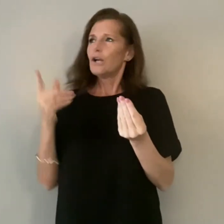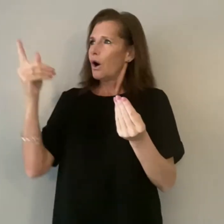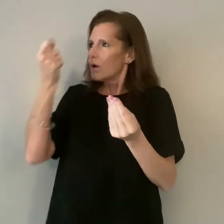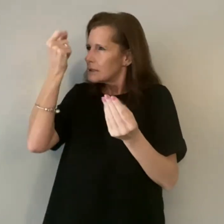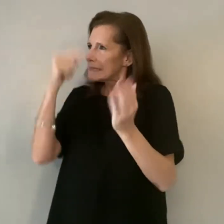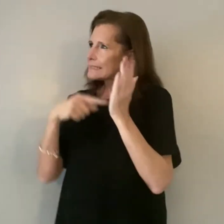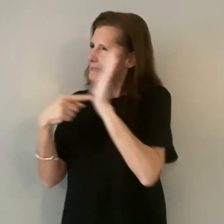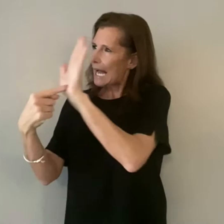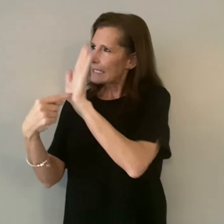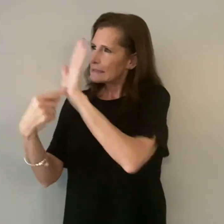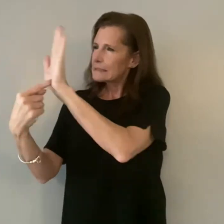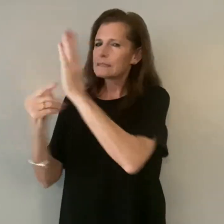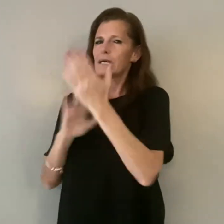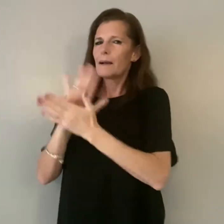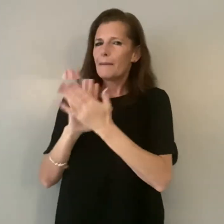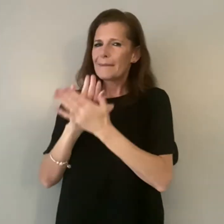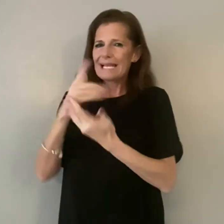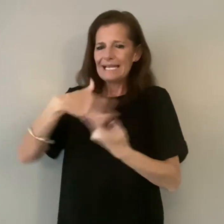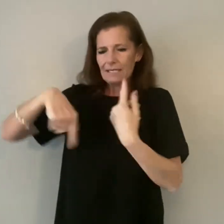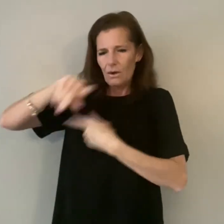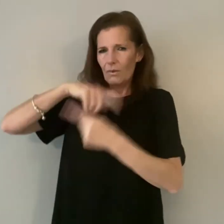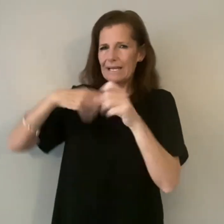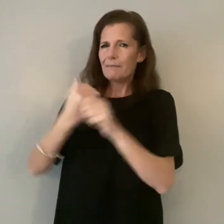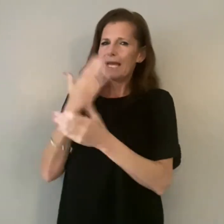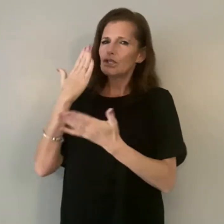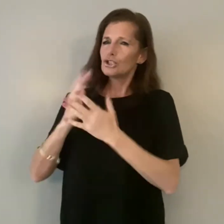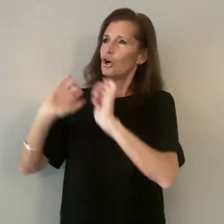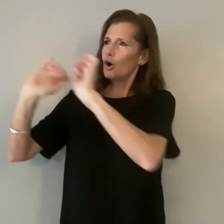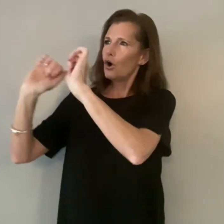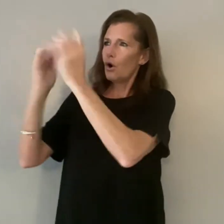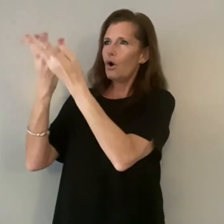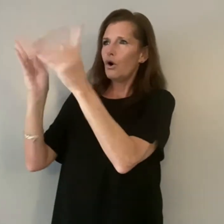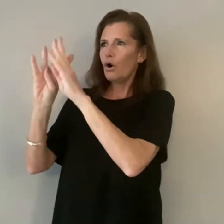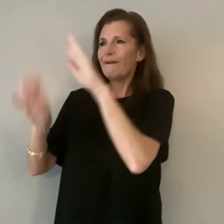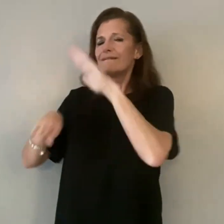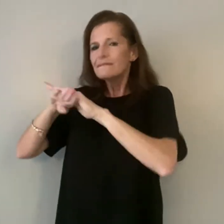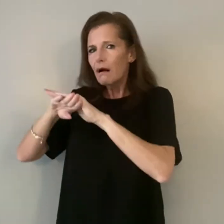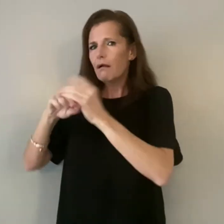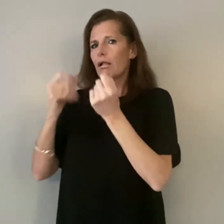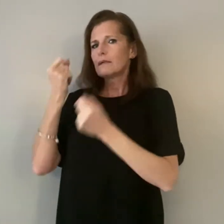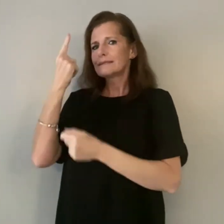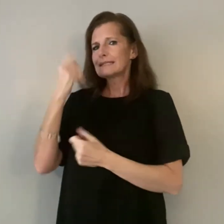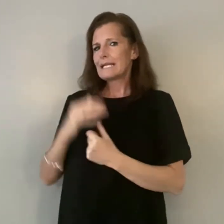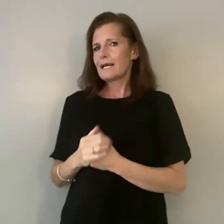So how we apply those liabilities and make them our own and put them into practice.